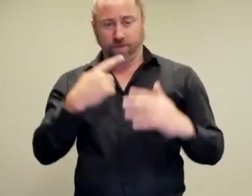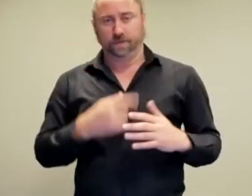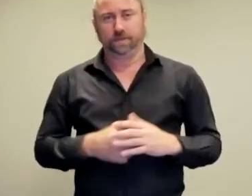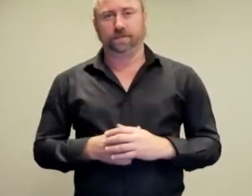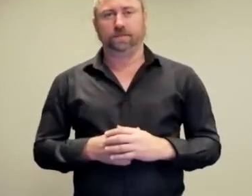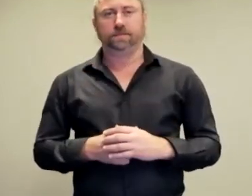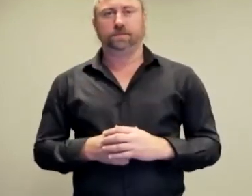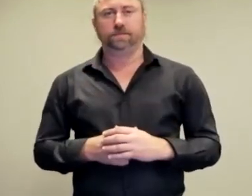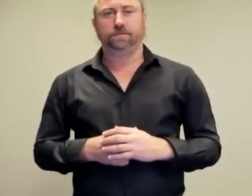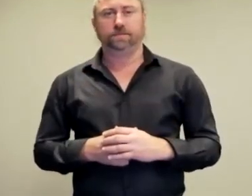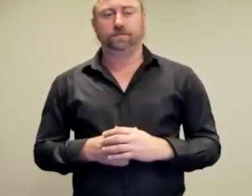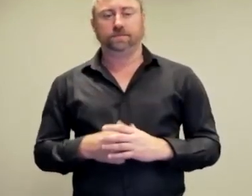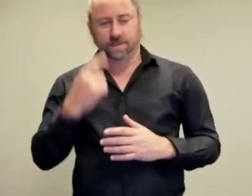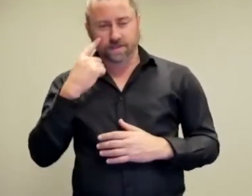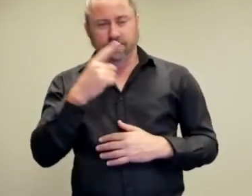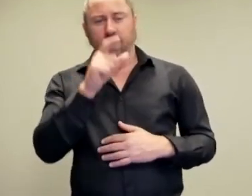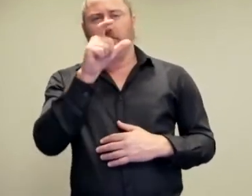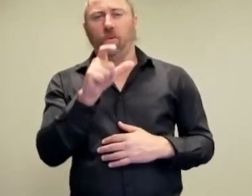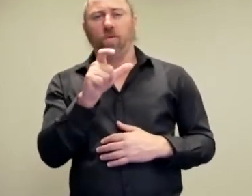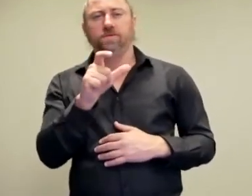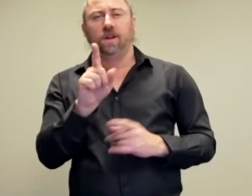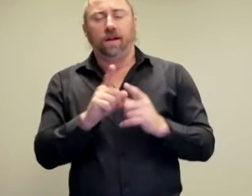where a figure can be seen hugging a horse.